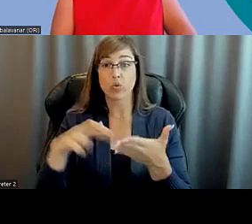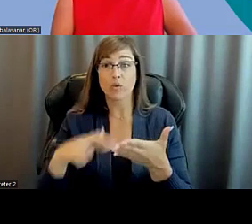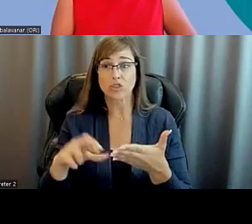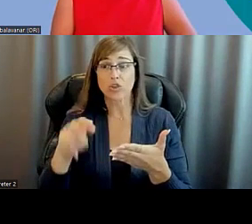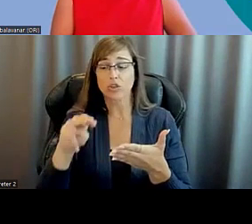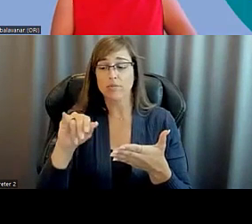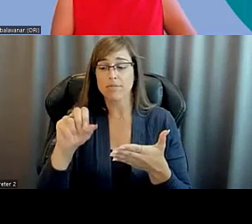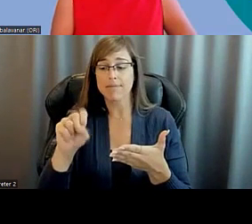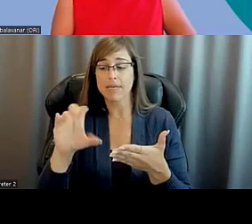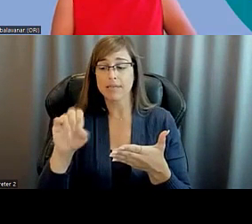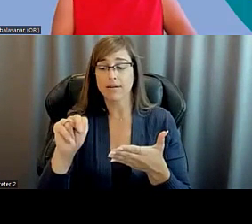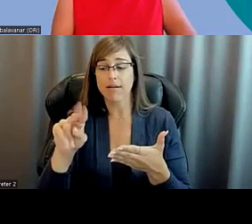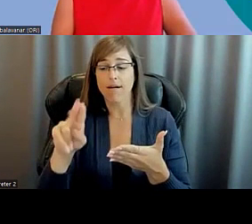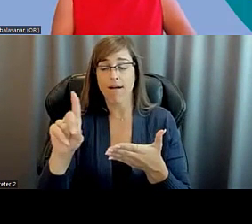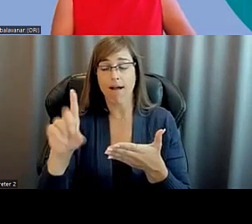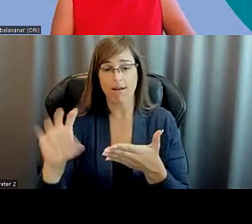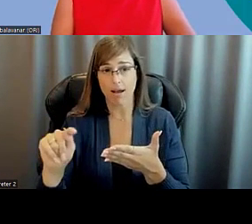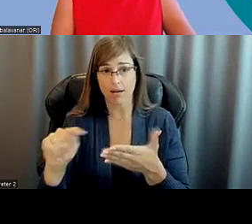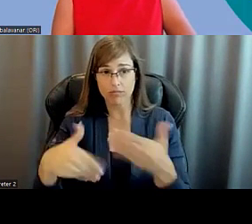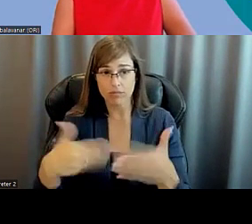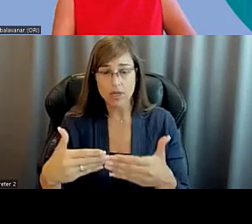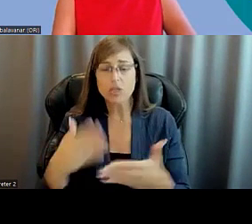so somebody makes an allegation to .. .